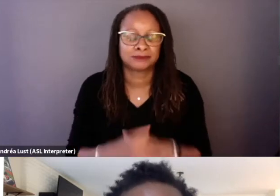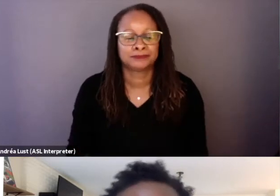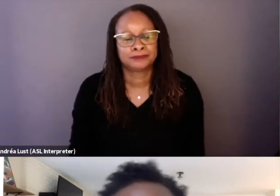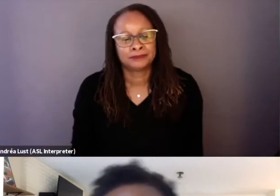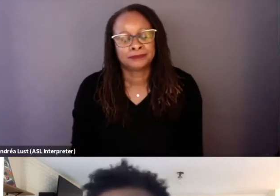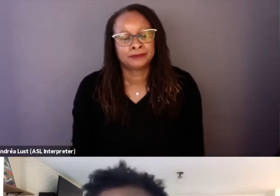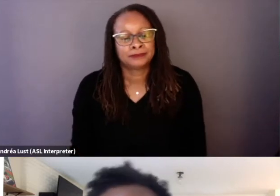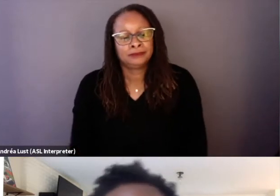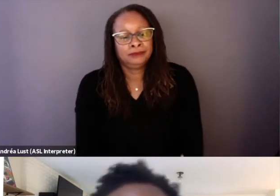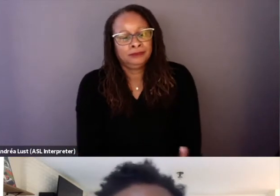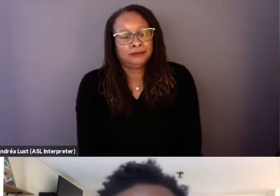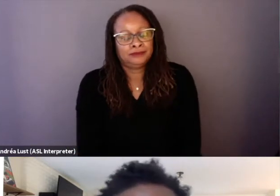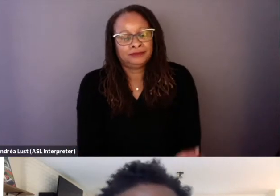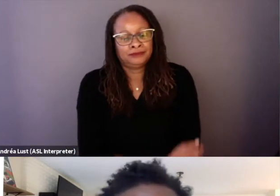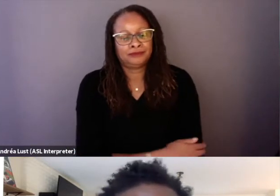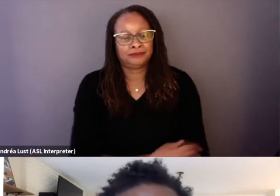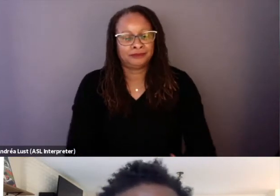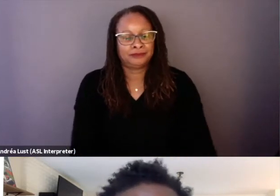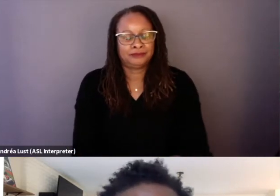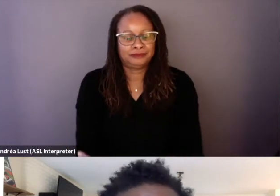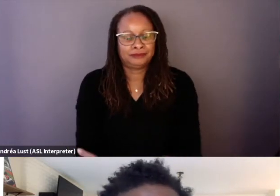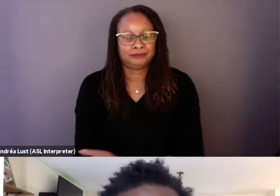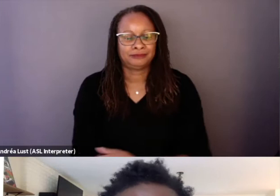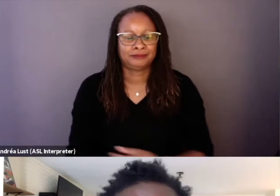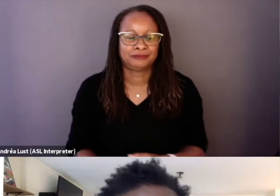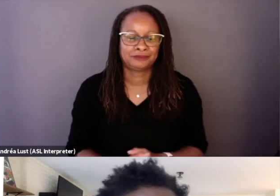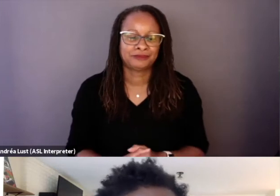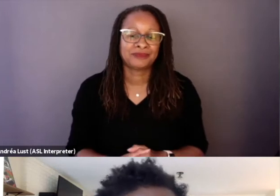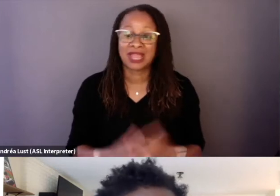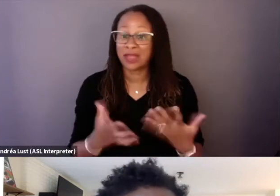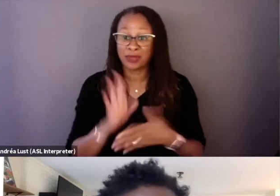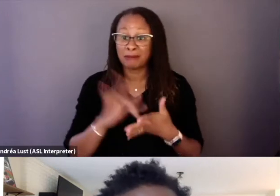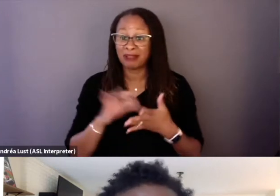Yeah, and we're also in the middle of the, sort of, the heat of COVID, too. Yeah. Oh, yeah.